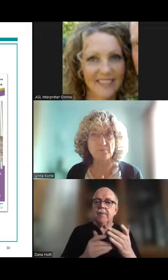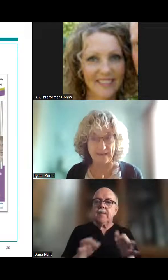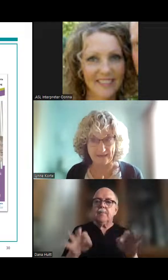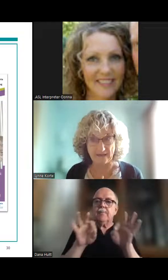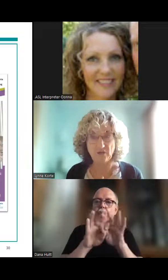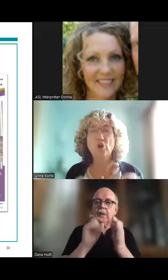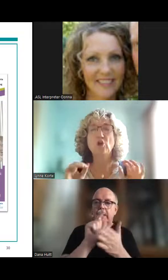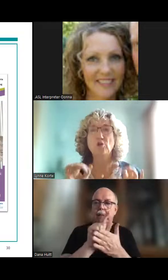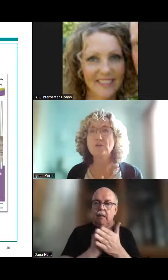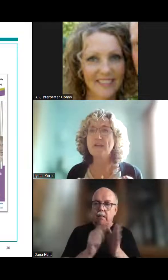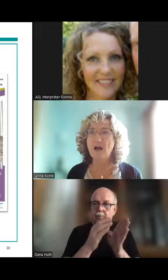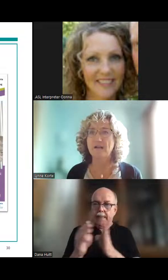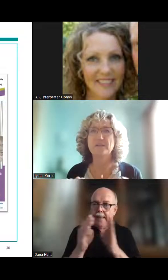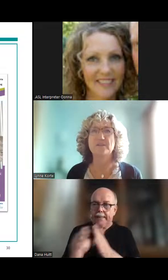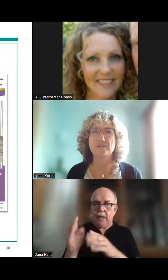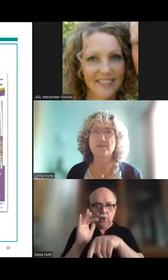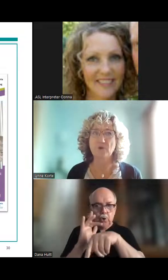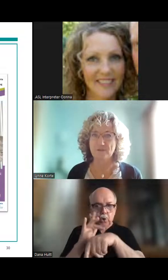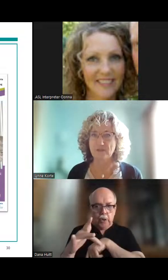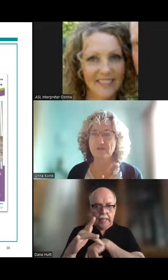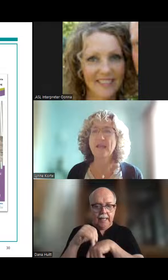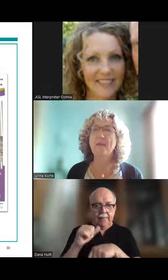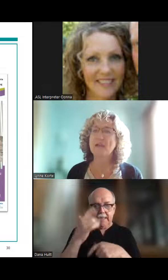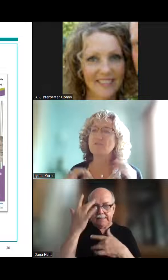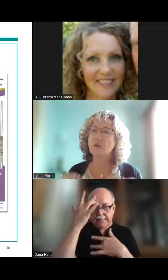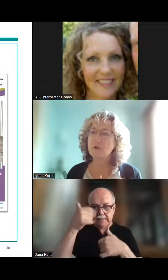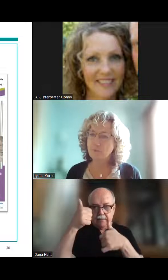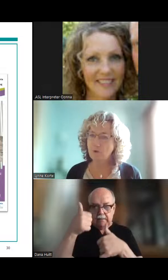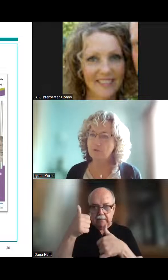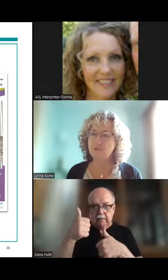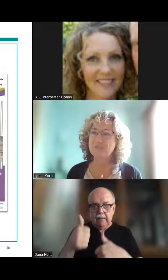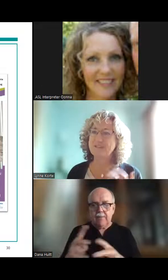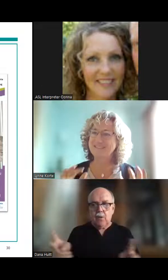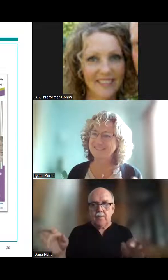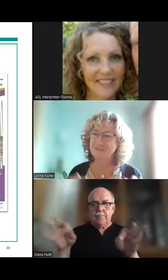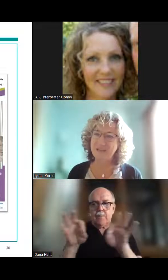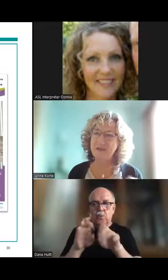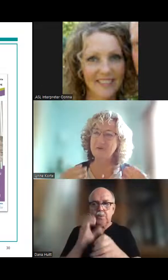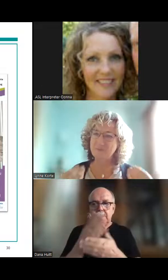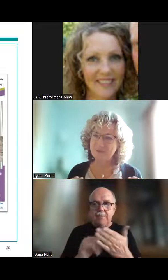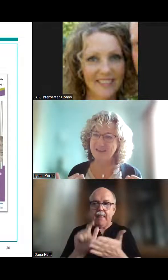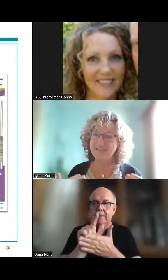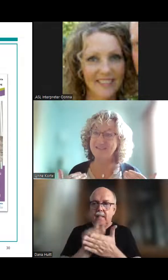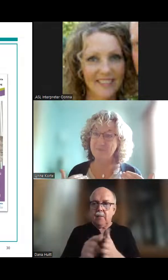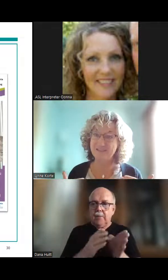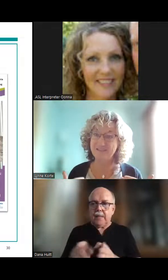ies. So there's just a wide range of benefits that are available to you through WA Cares